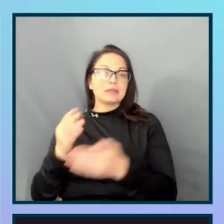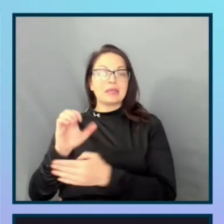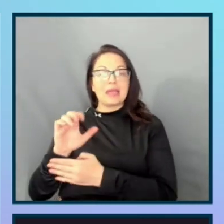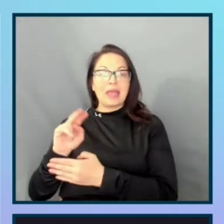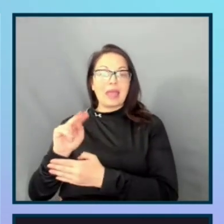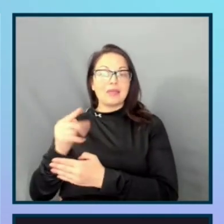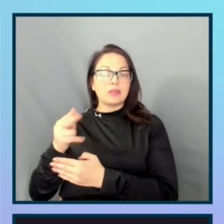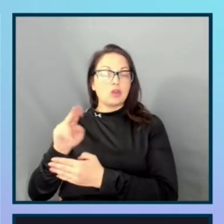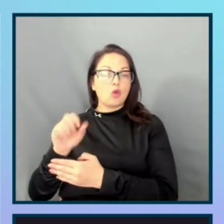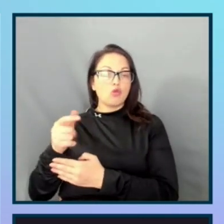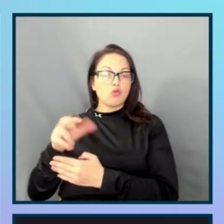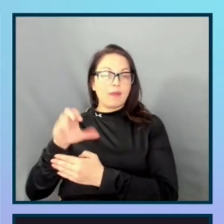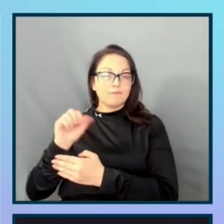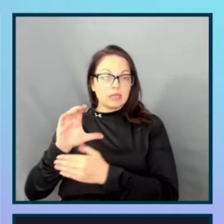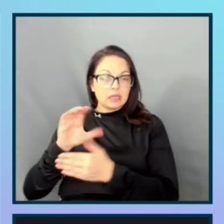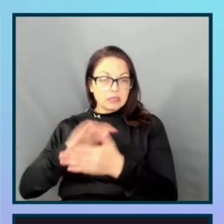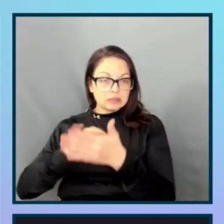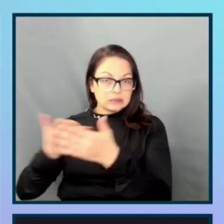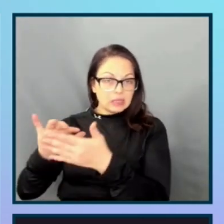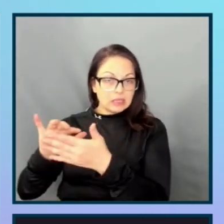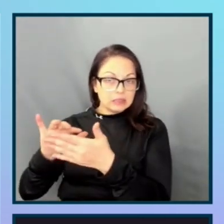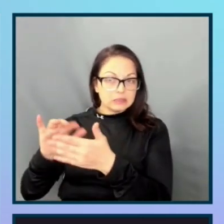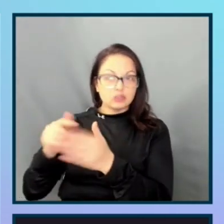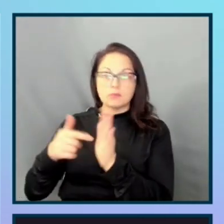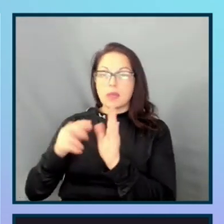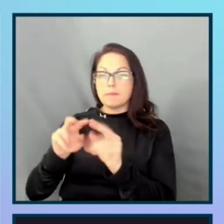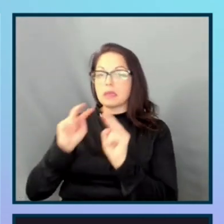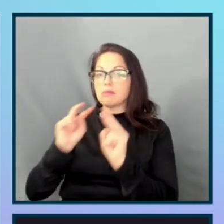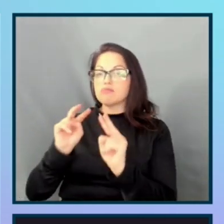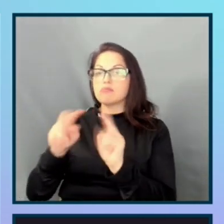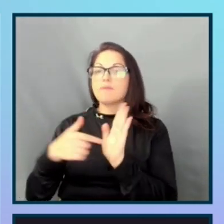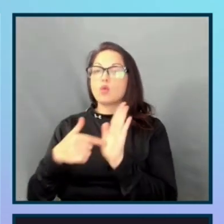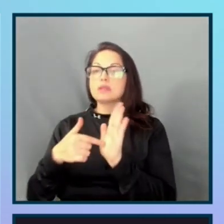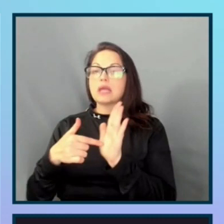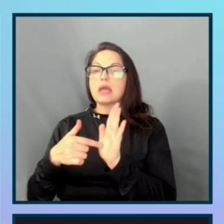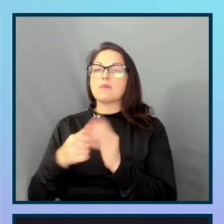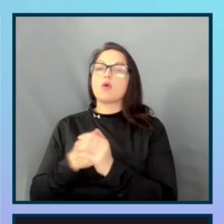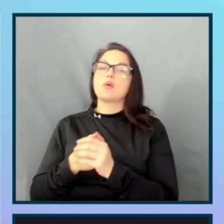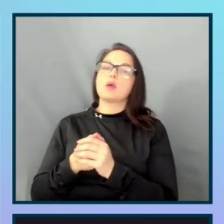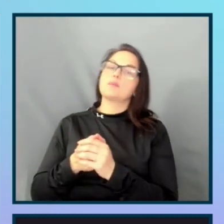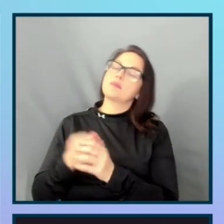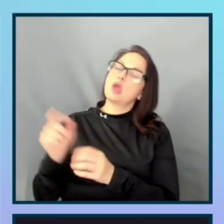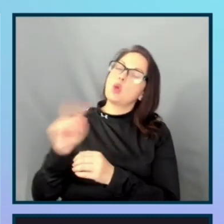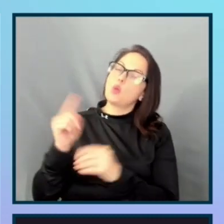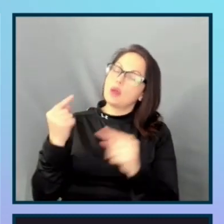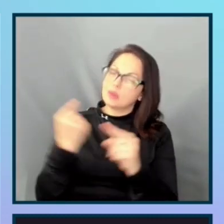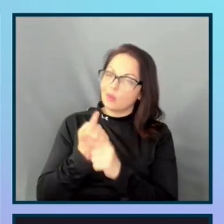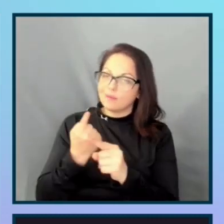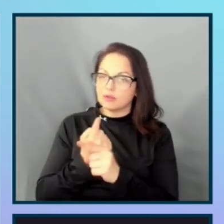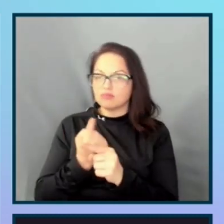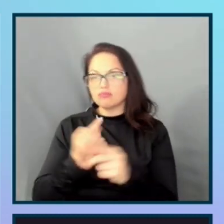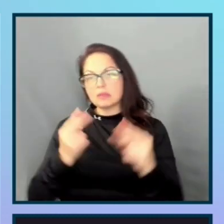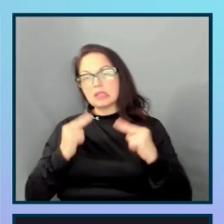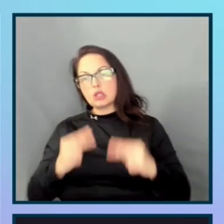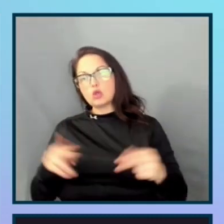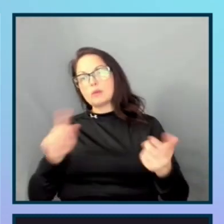for example, where the corrections, the human adjustments have come into play.